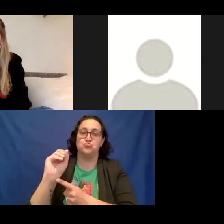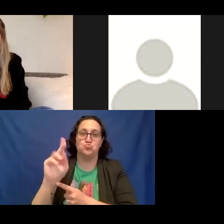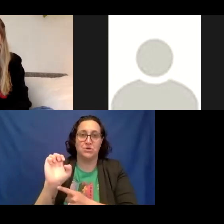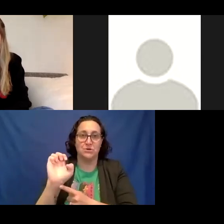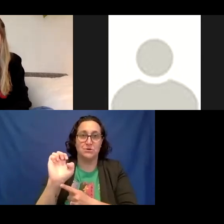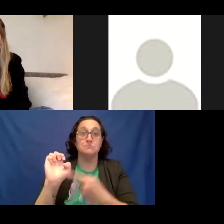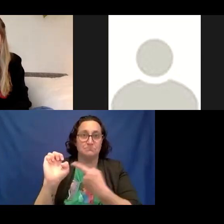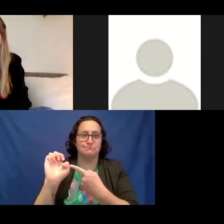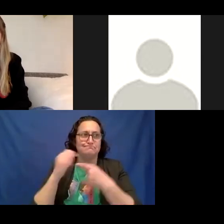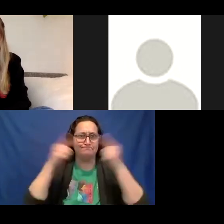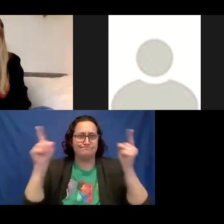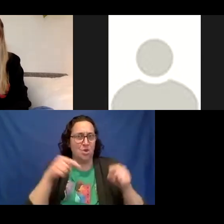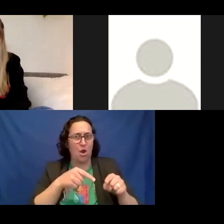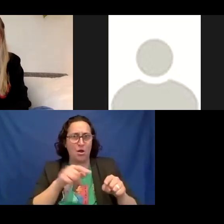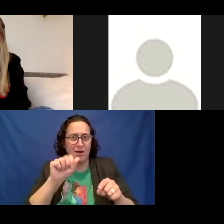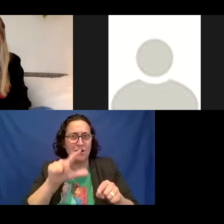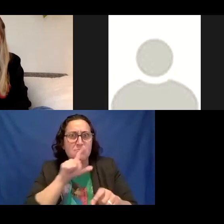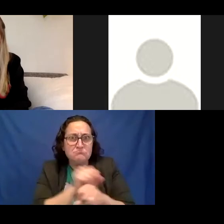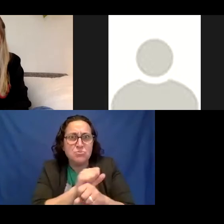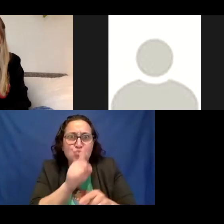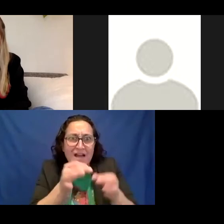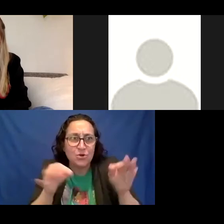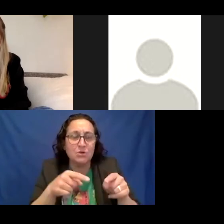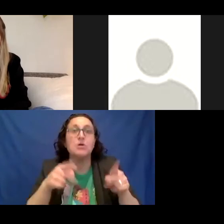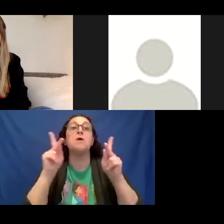lip reading and speaking for Deaf people. They call that oralism.